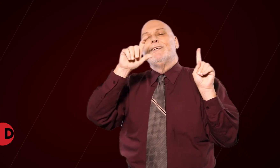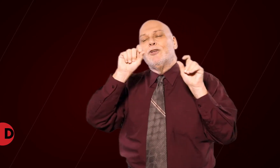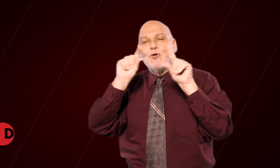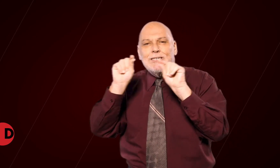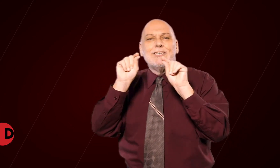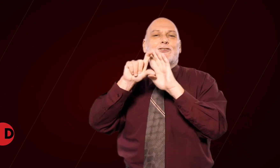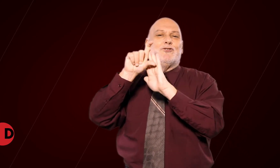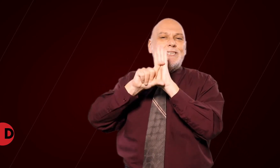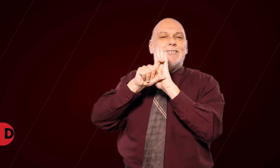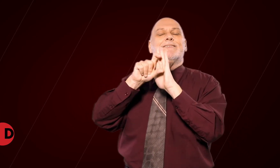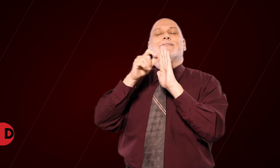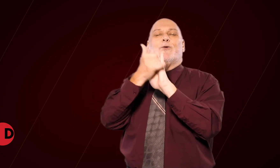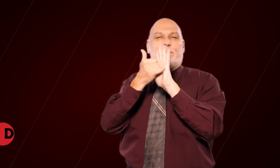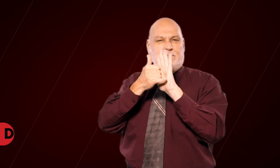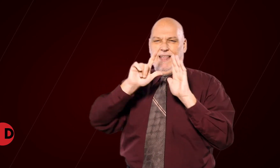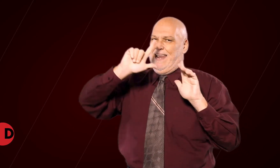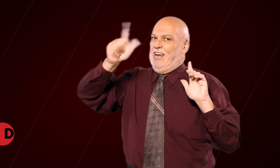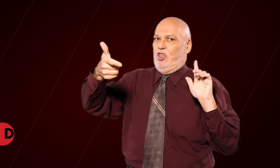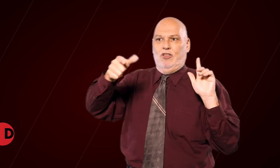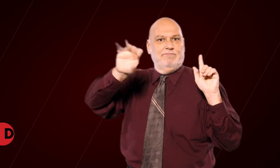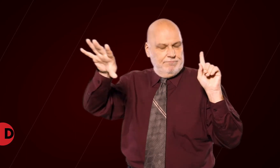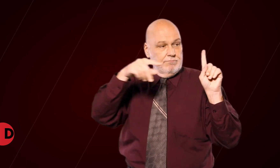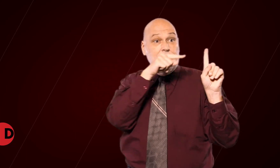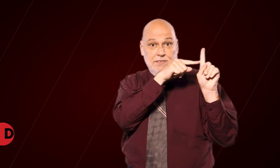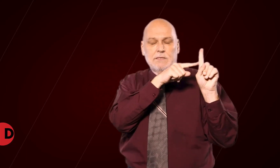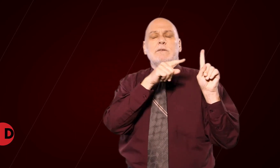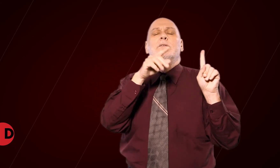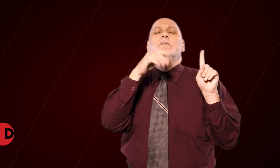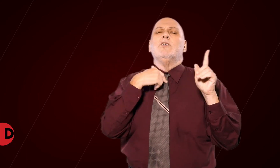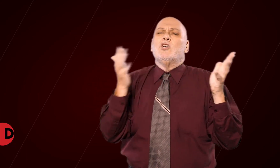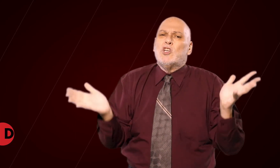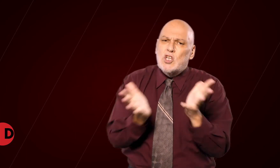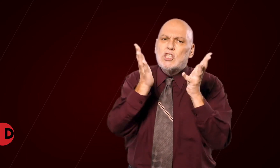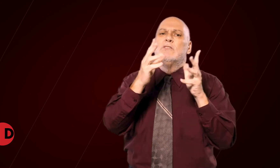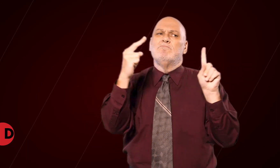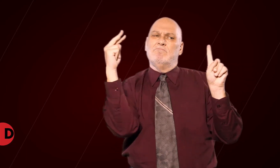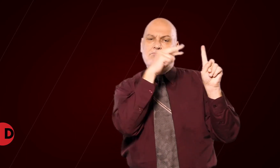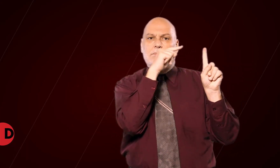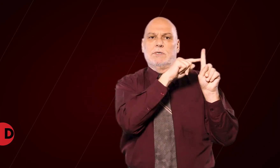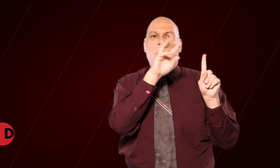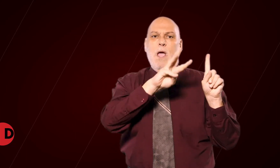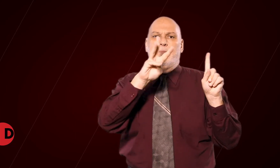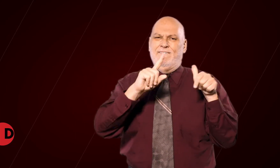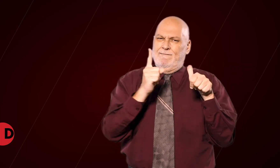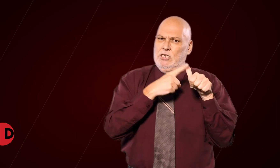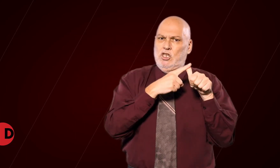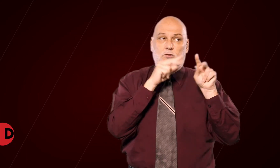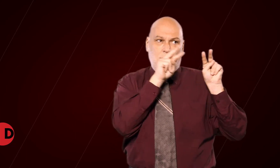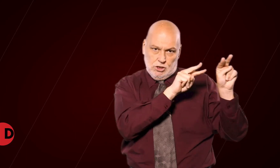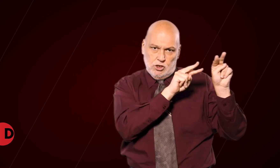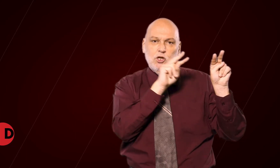to the DeafDots website first,